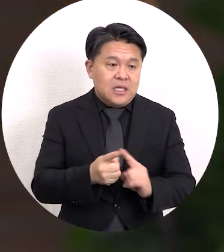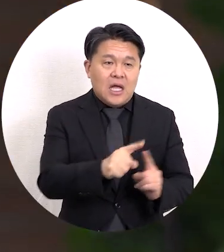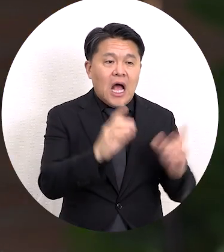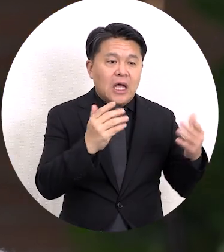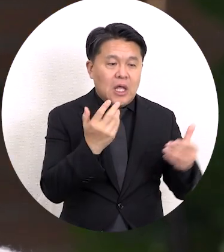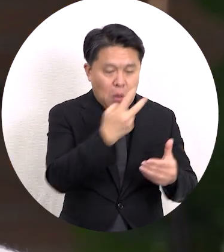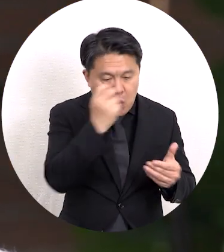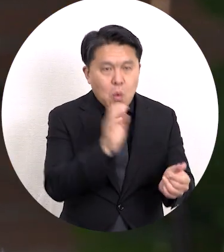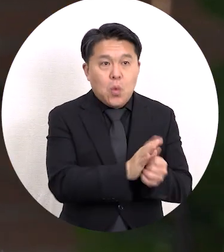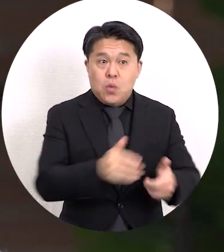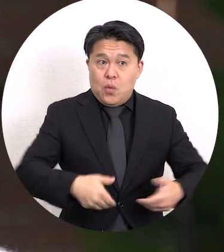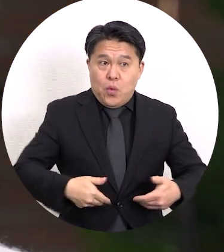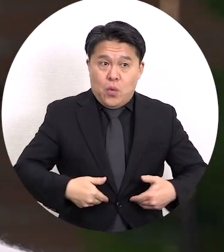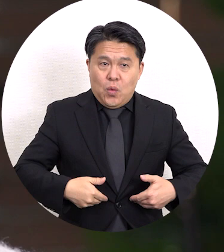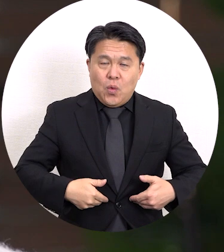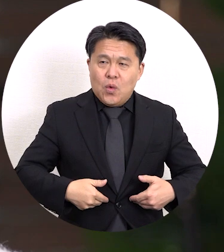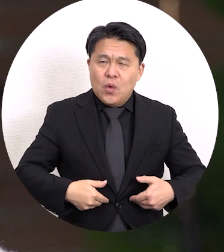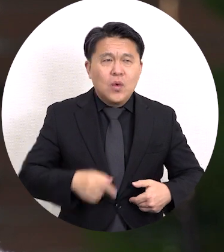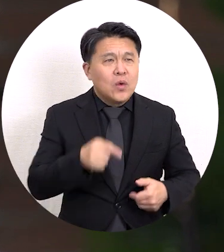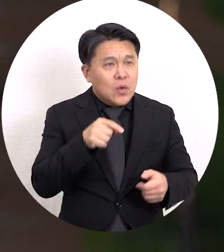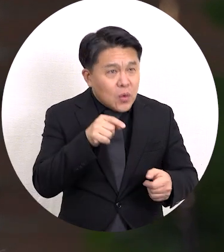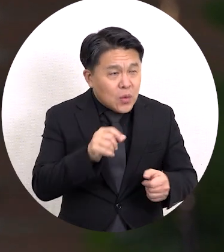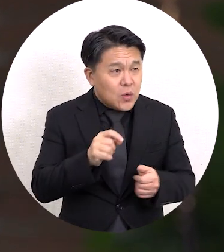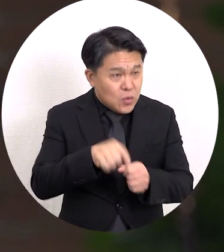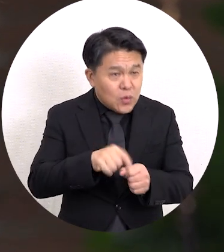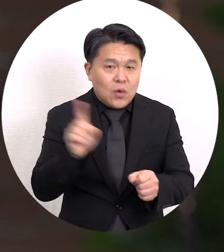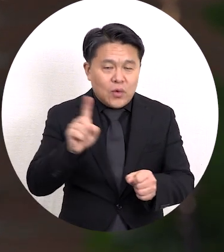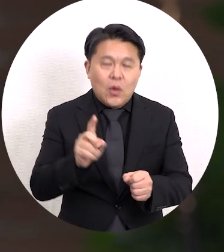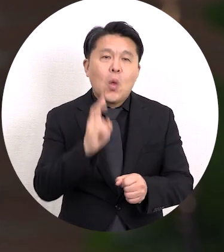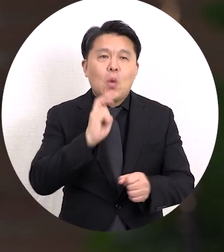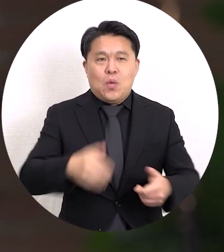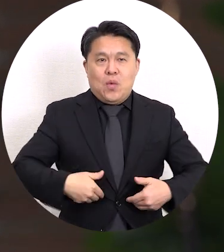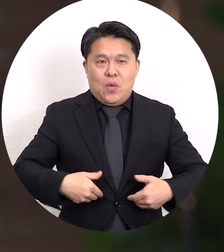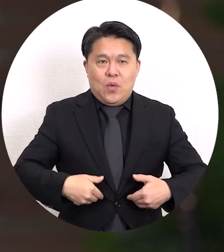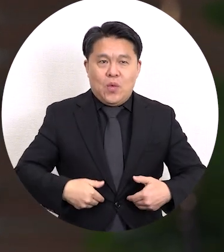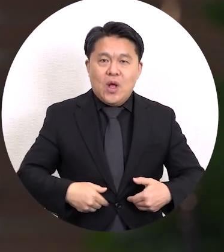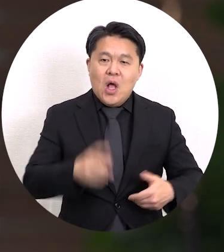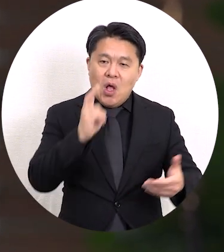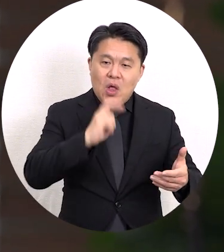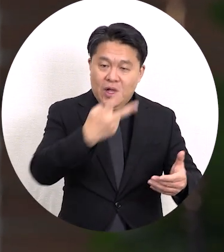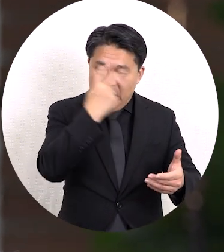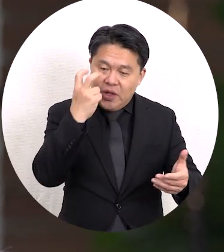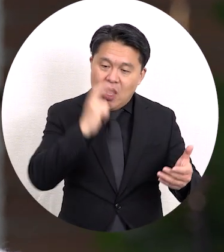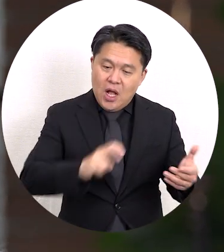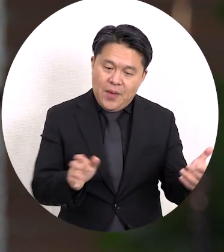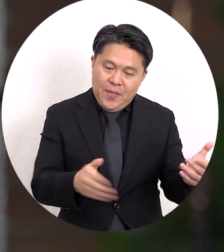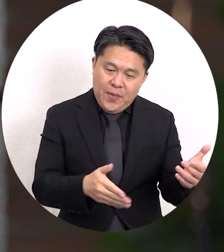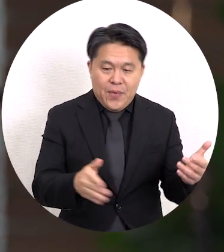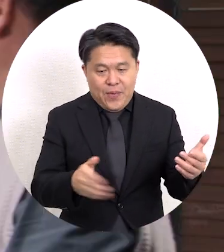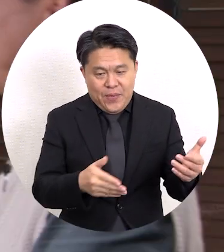A universal language would have been necessary in such situations. This is where lullabies might have played a crucial role.